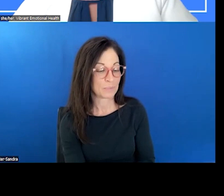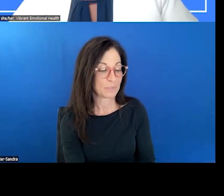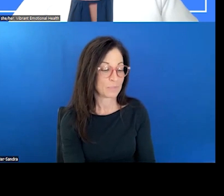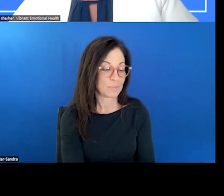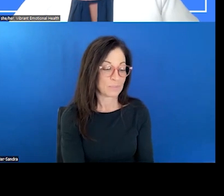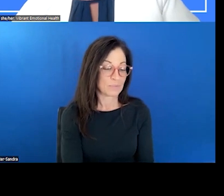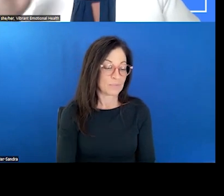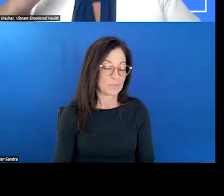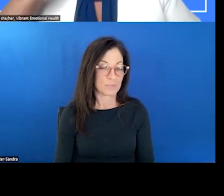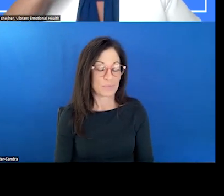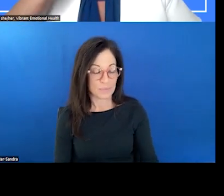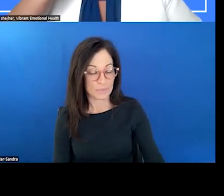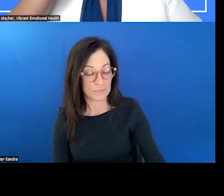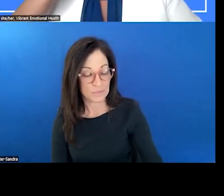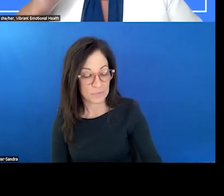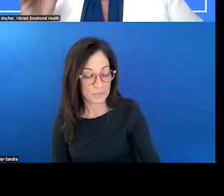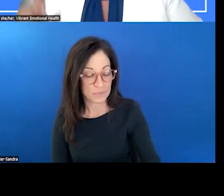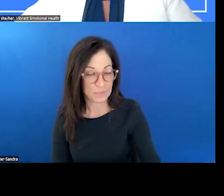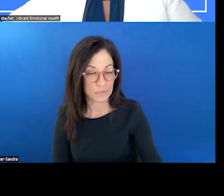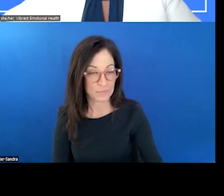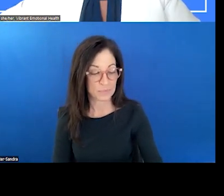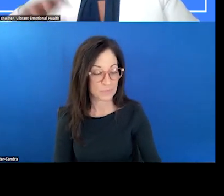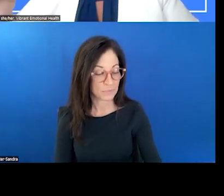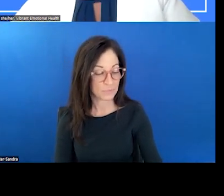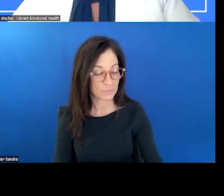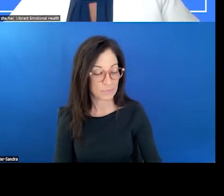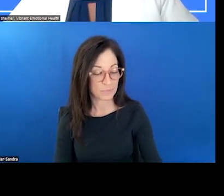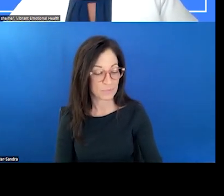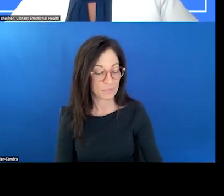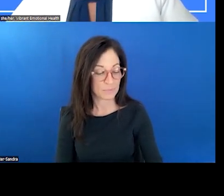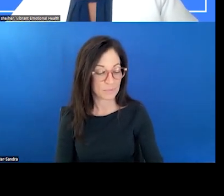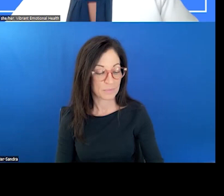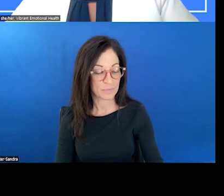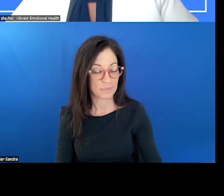GETTING BACK TO THE QUOTE FOR THE DAY, WHICH COINCIDES WITH THE